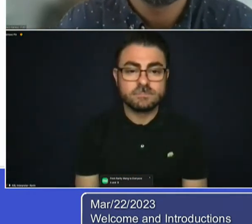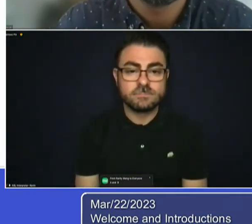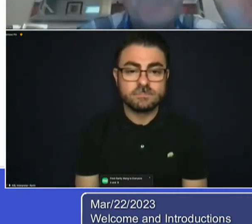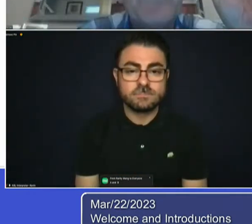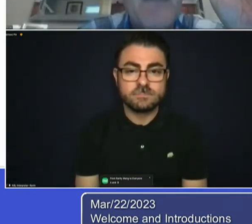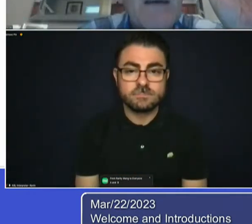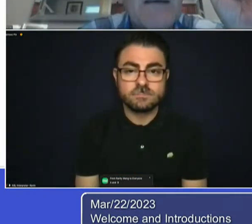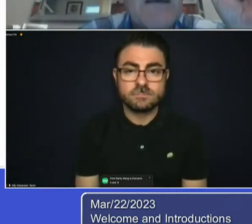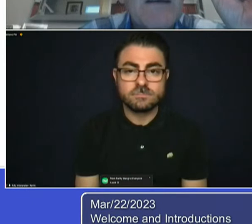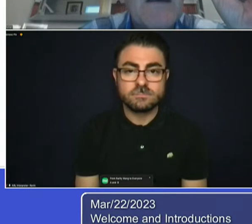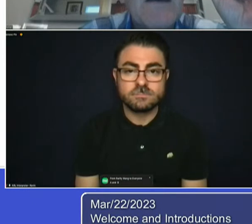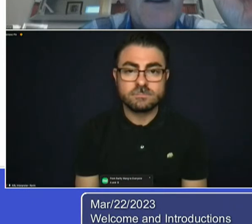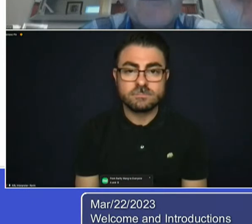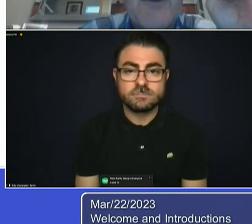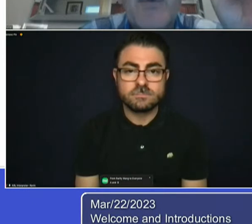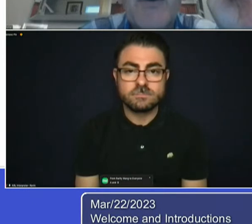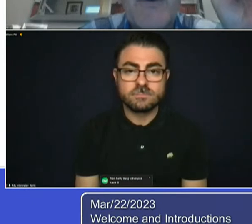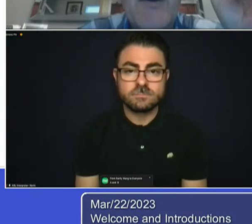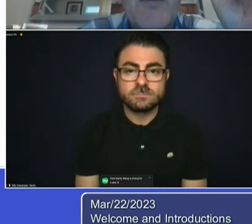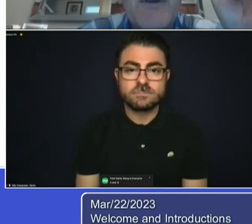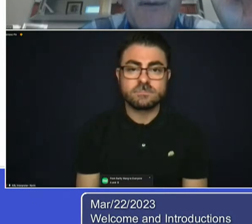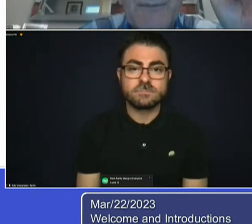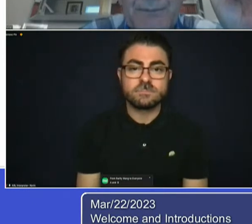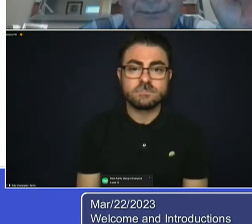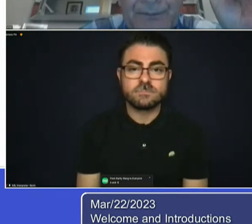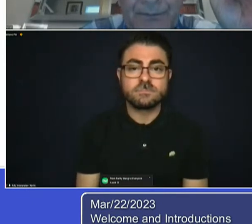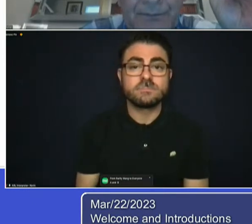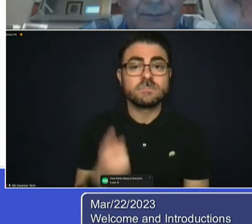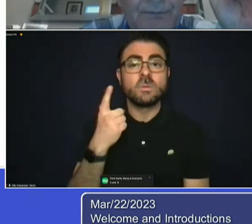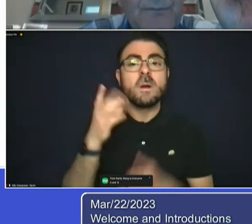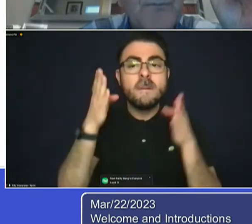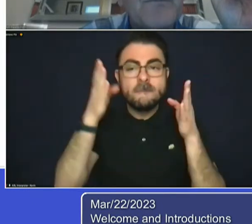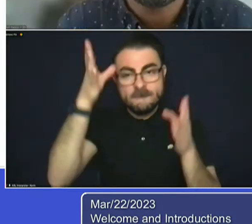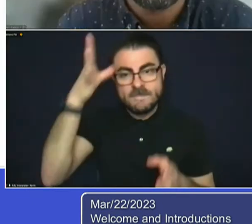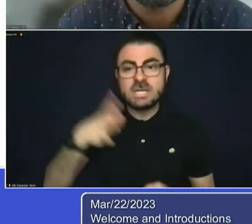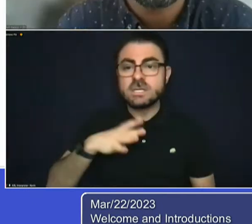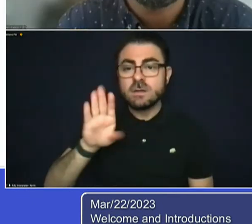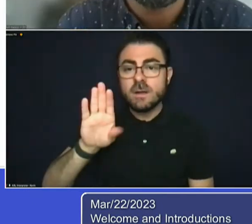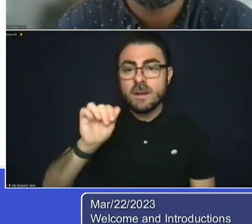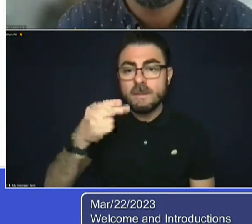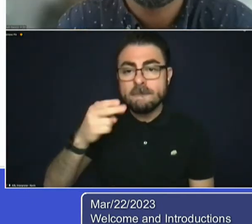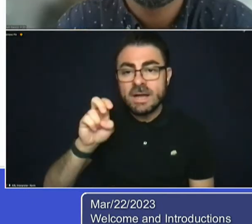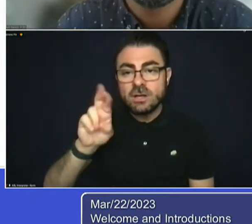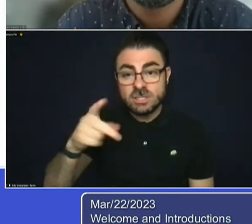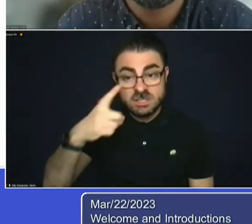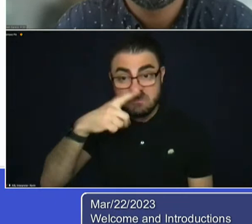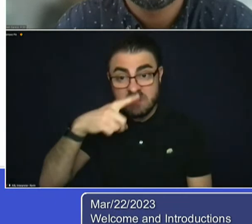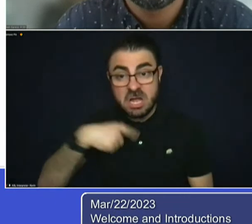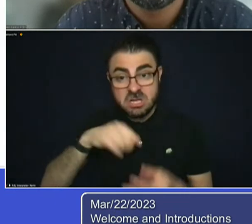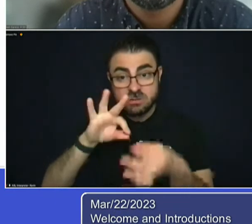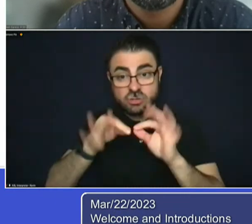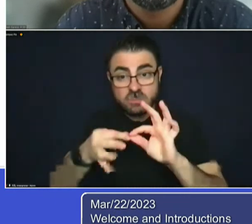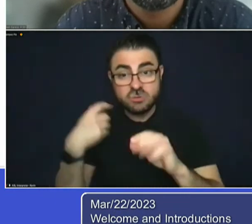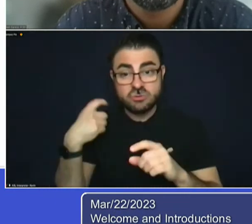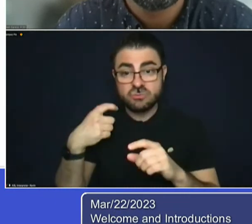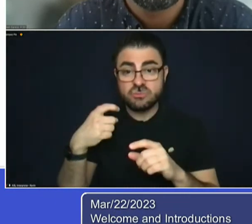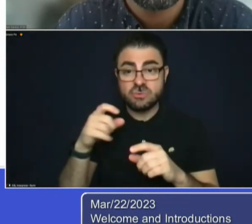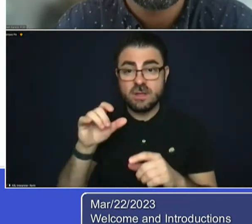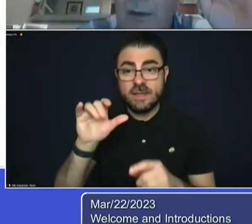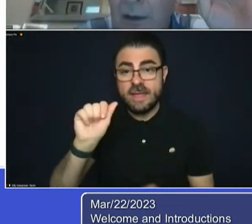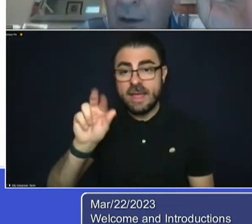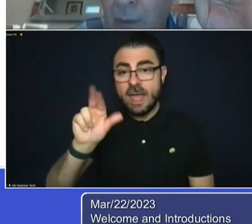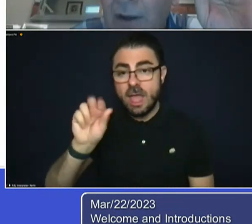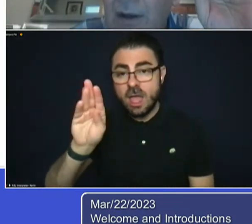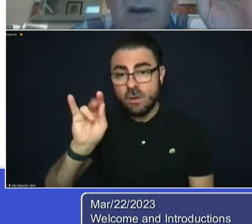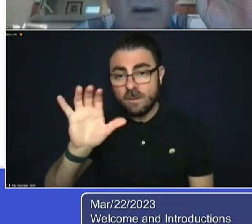THANK YOU, I'M GOOD.